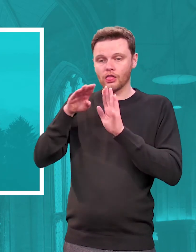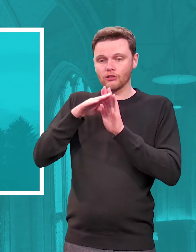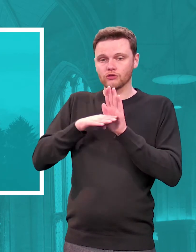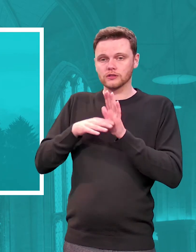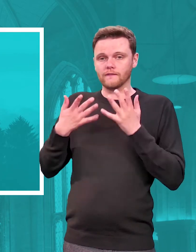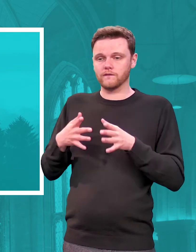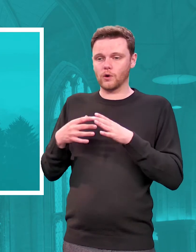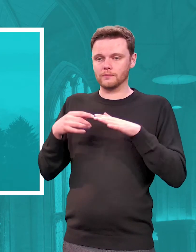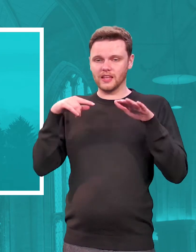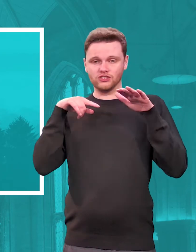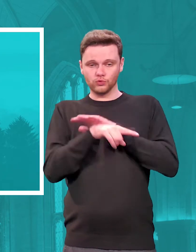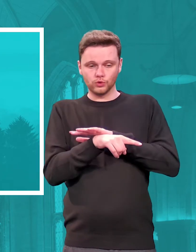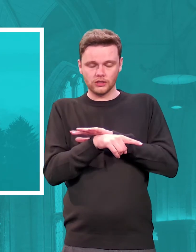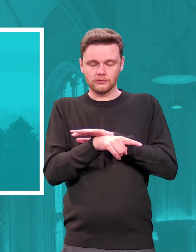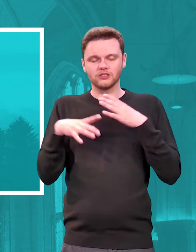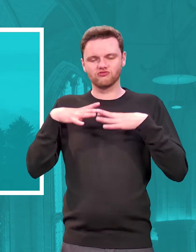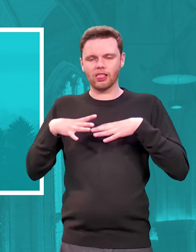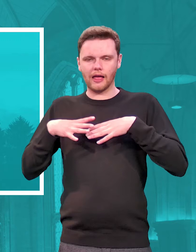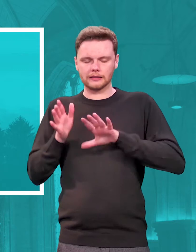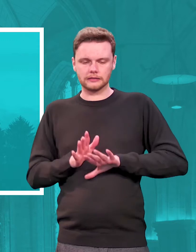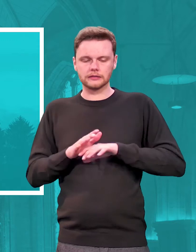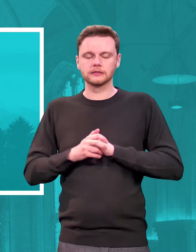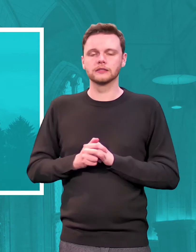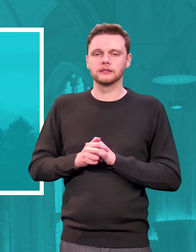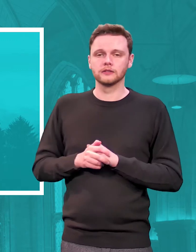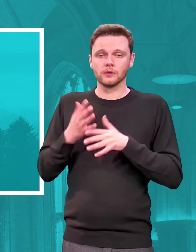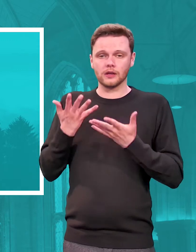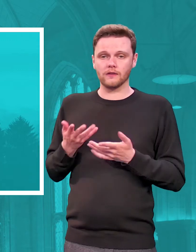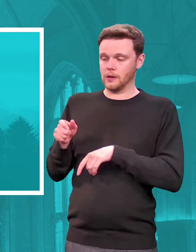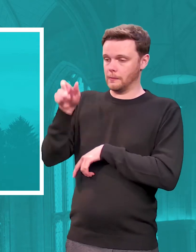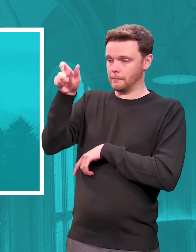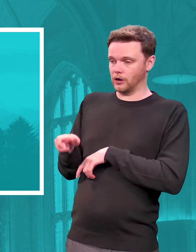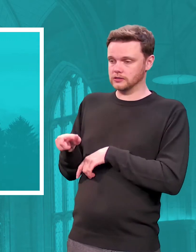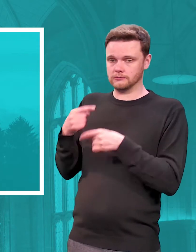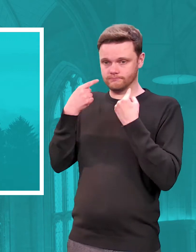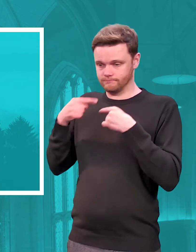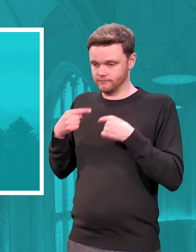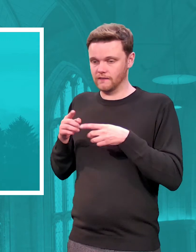to the extent that someone authorised to celebrate a same sex marriage